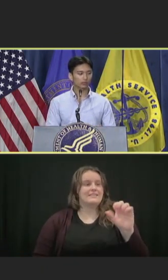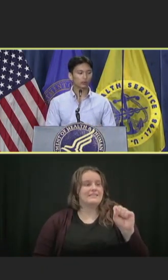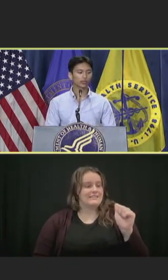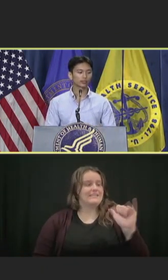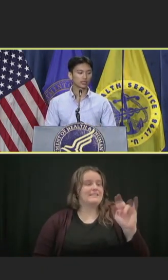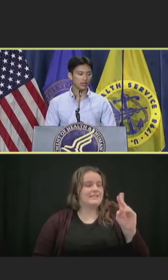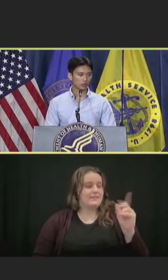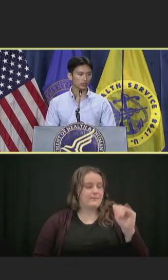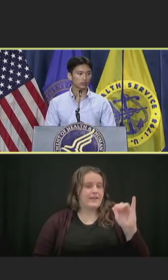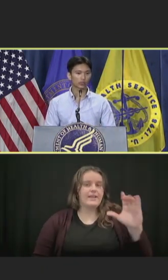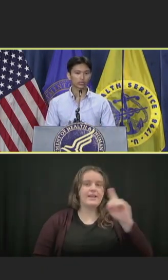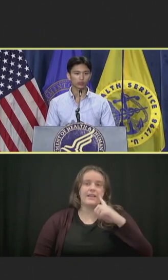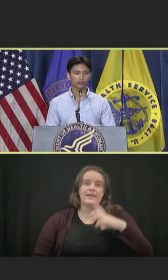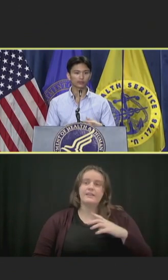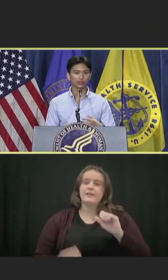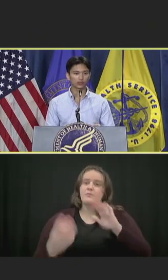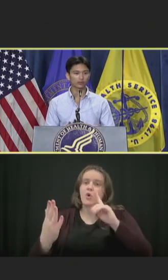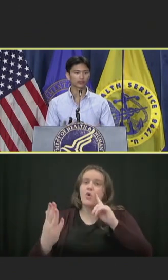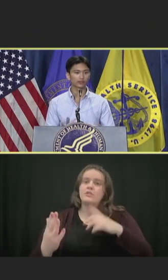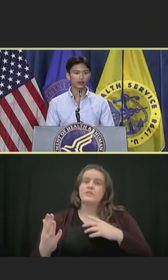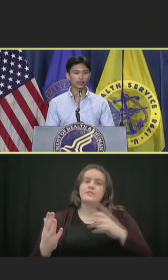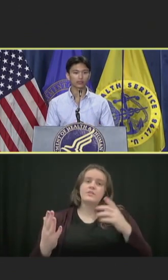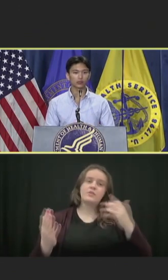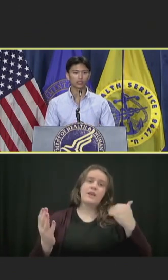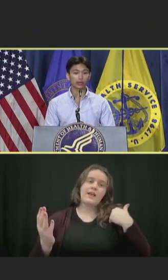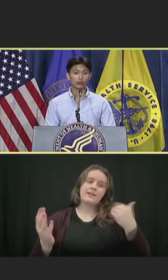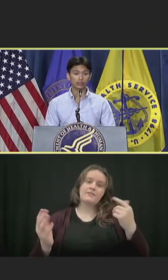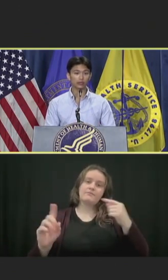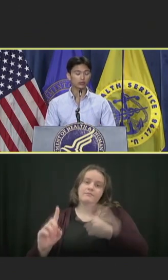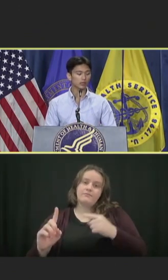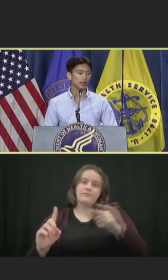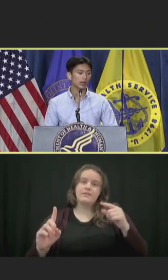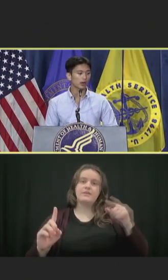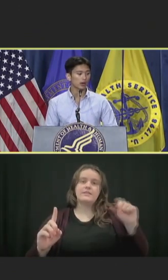who, at the time, was working with the Philadelphia FIGHT Community Health Center.